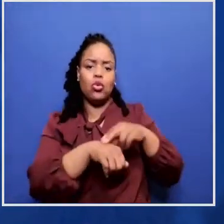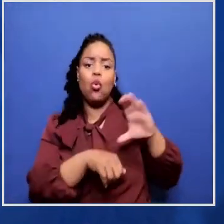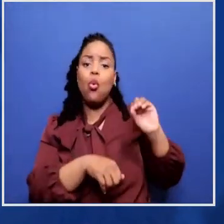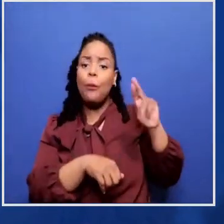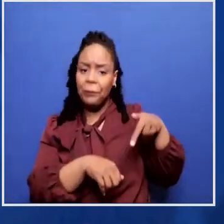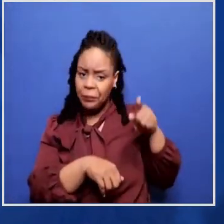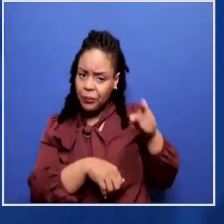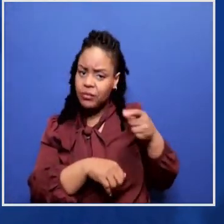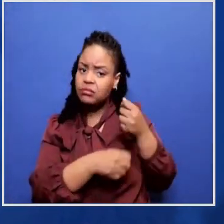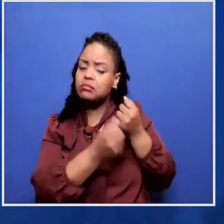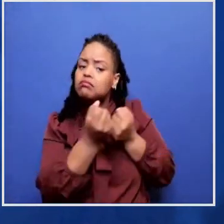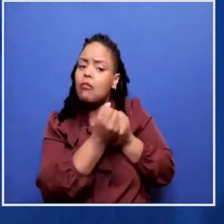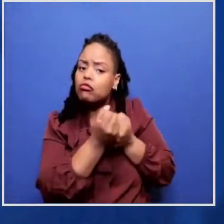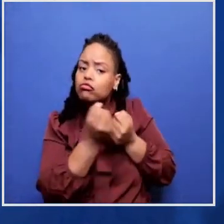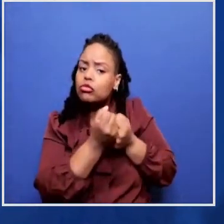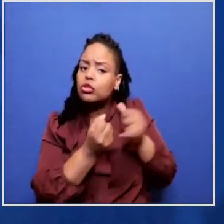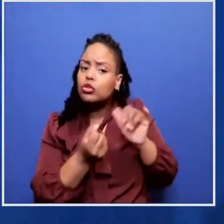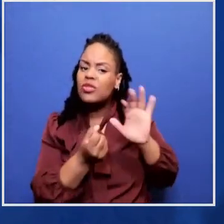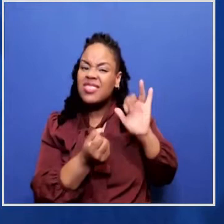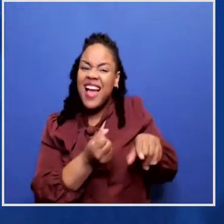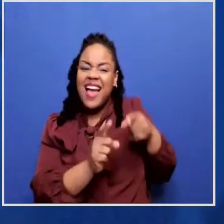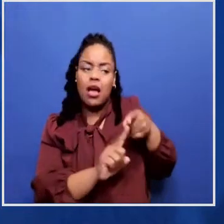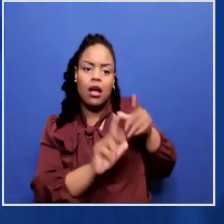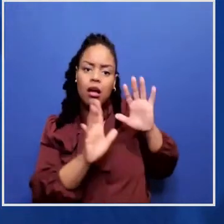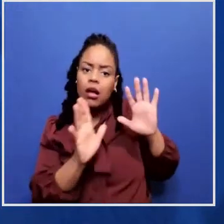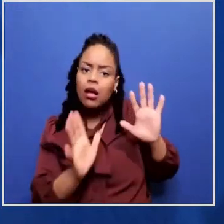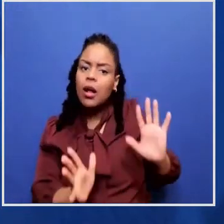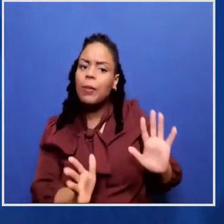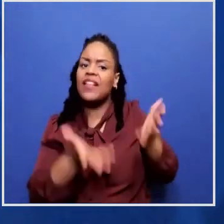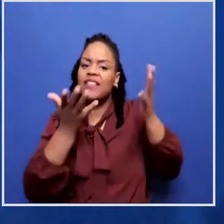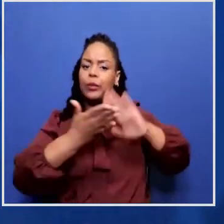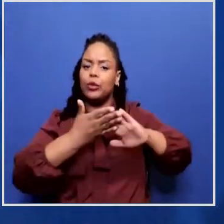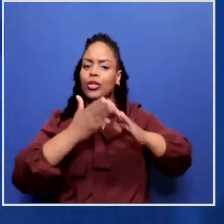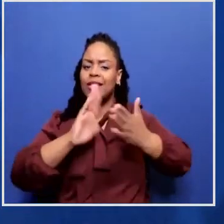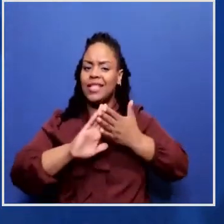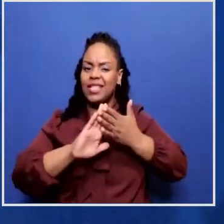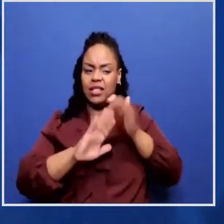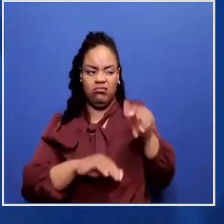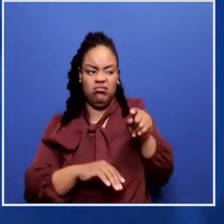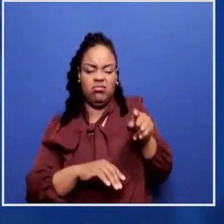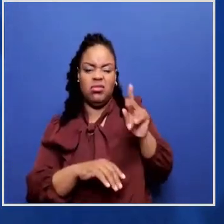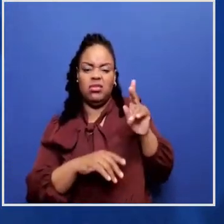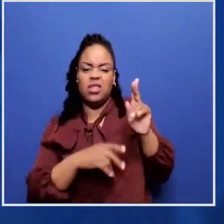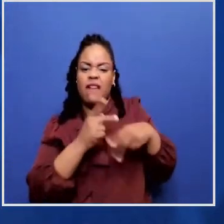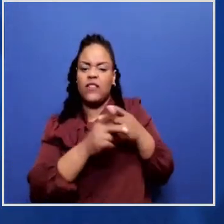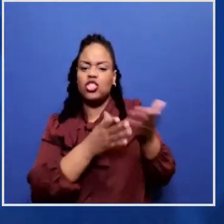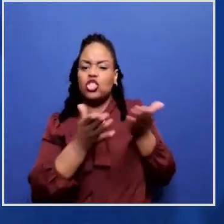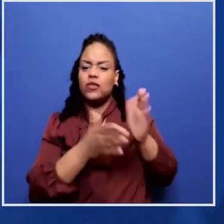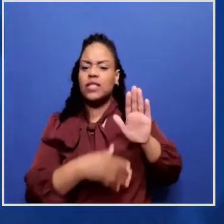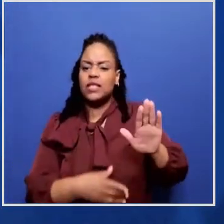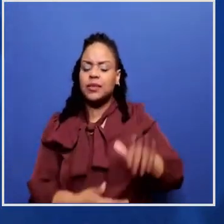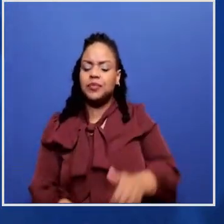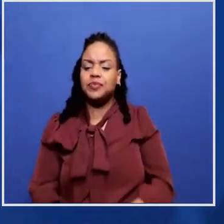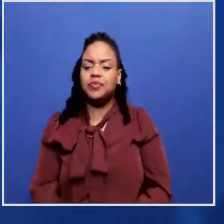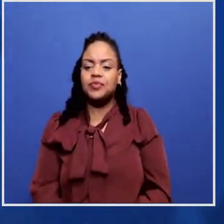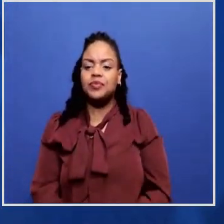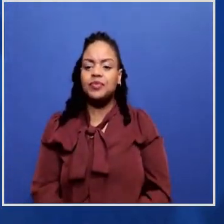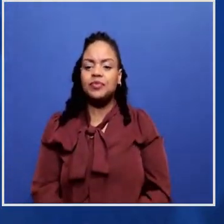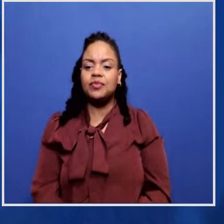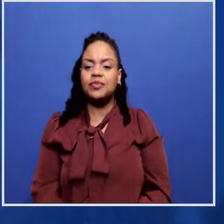THAT ARE COMMITTED TO SOCIAL RESPONSIBILITY AND UPLIFTING